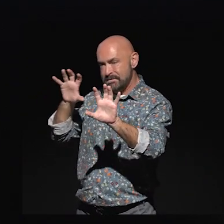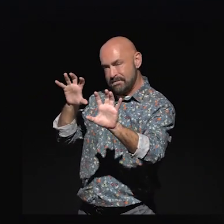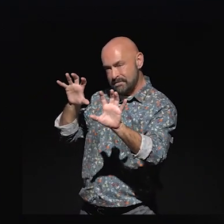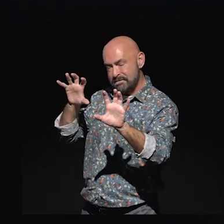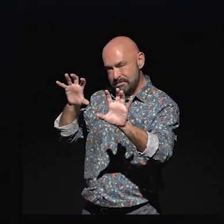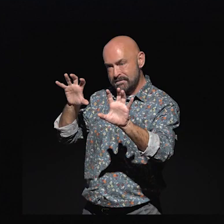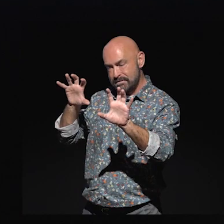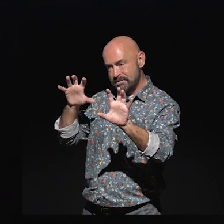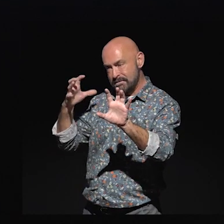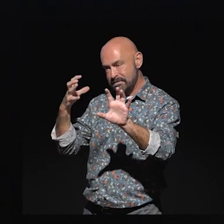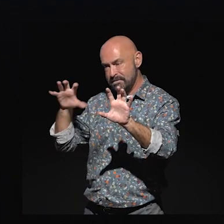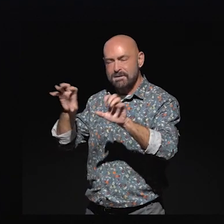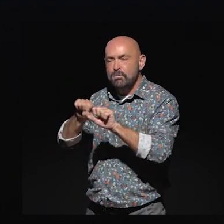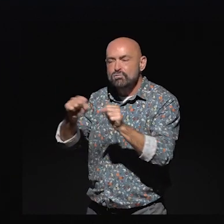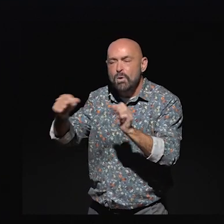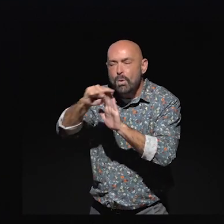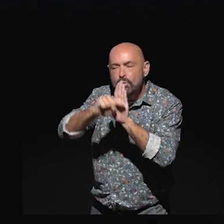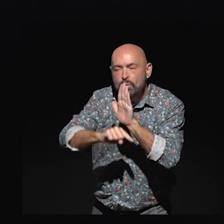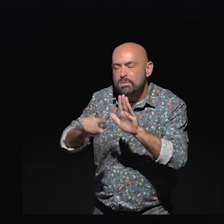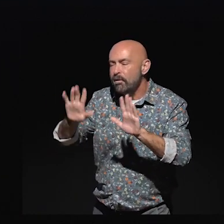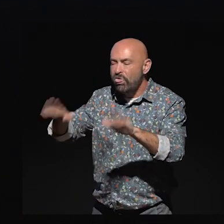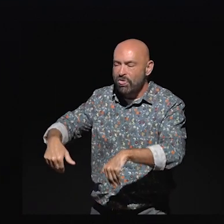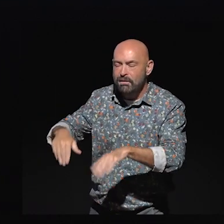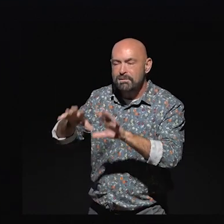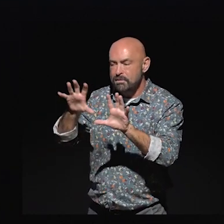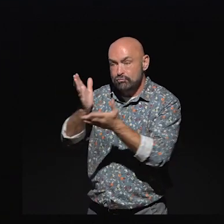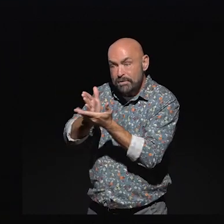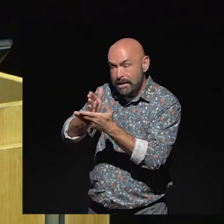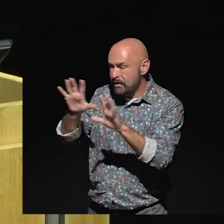willing to break with the rules of realism